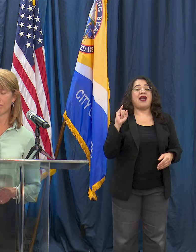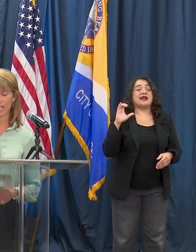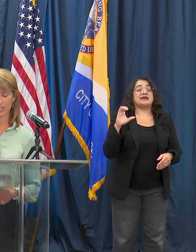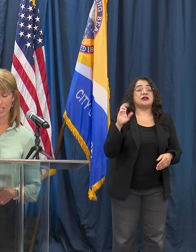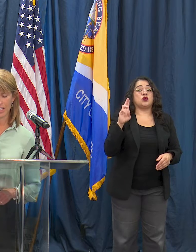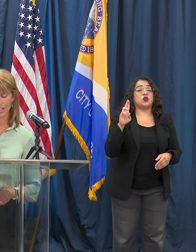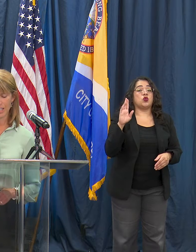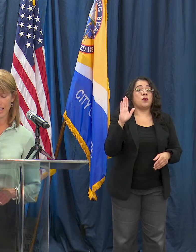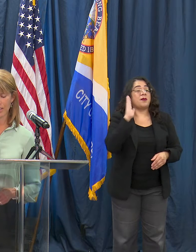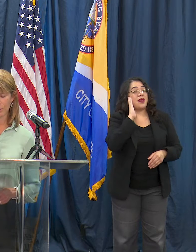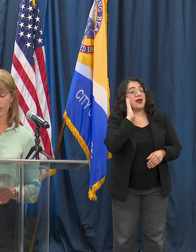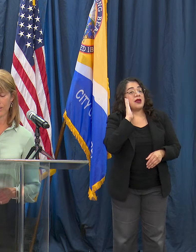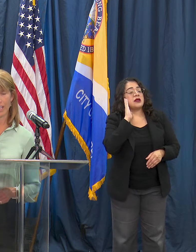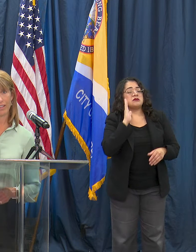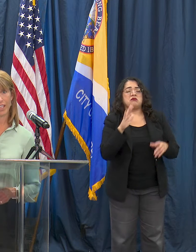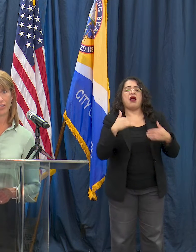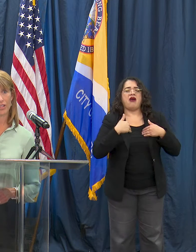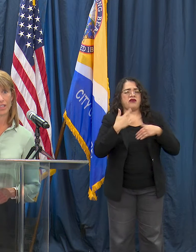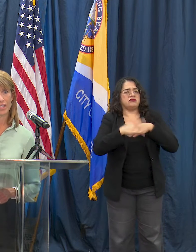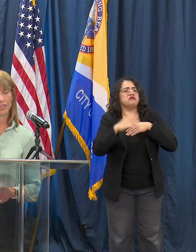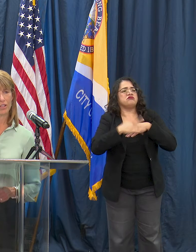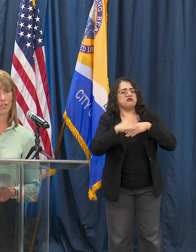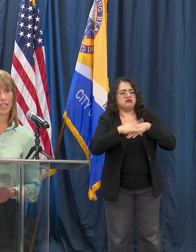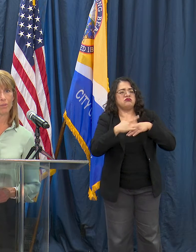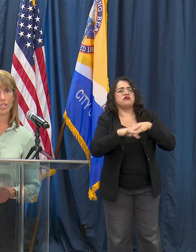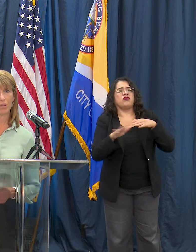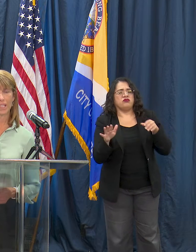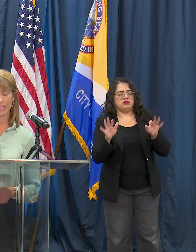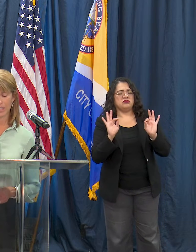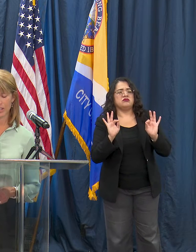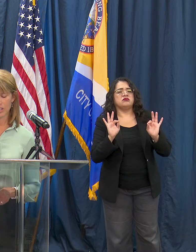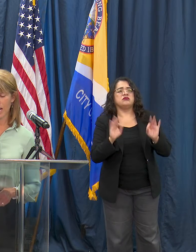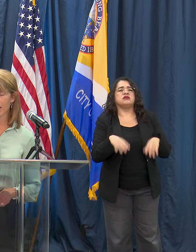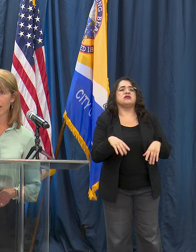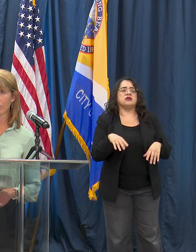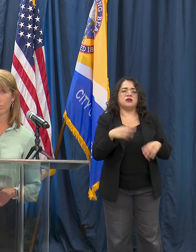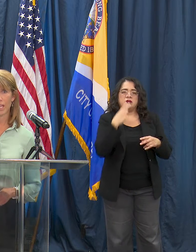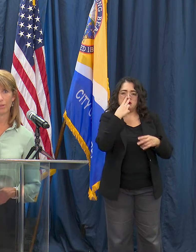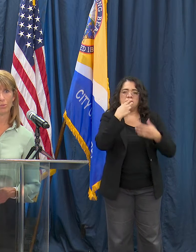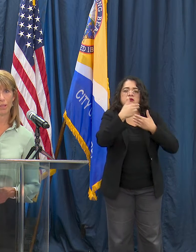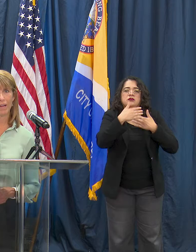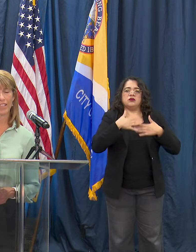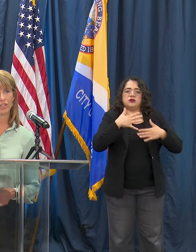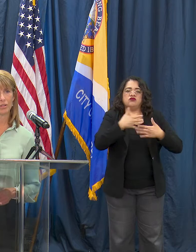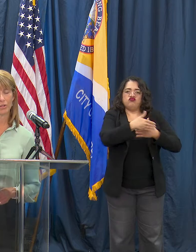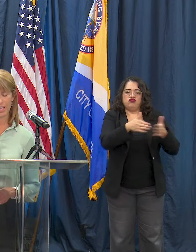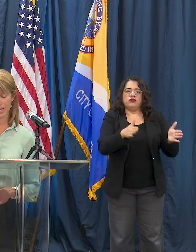mayor shared as well as the ventilators. So those are the numbers that we continue to track on and we'll be able to bring back to you